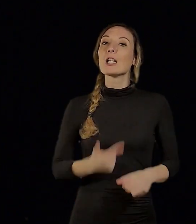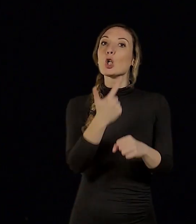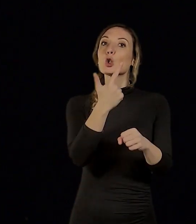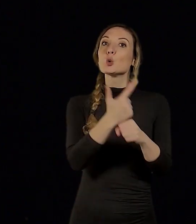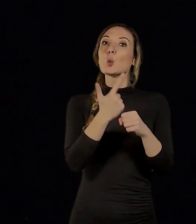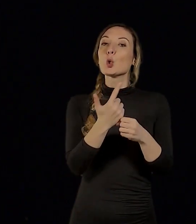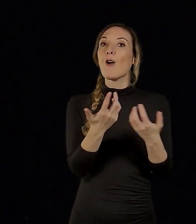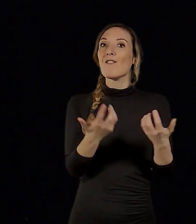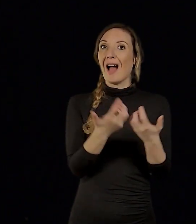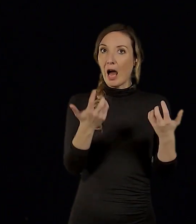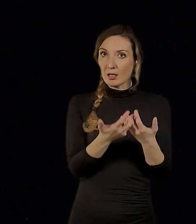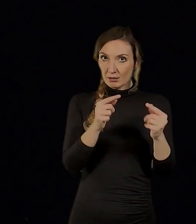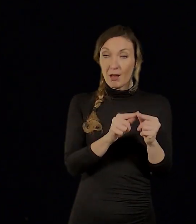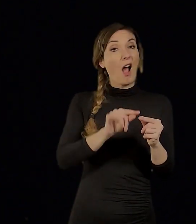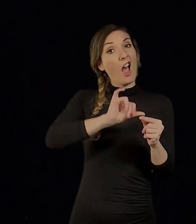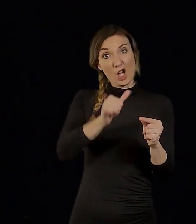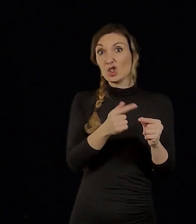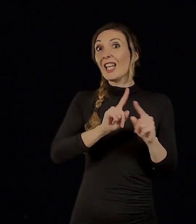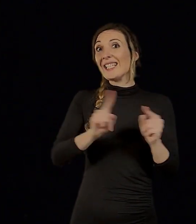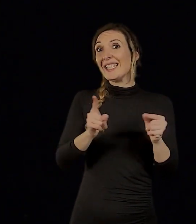These are Modřanka and Nové Modřany.